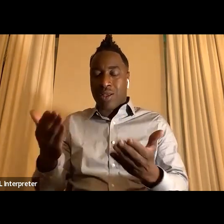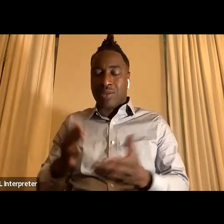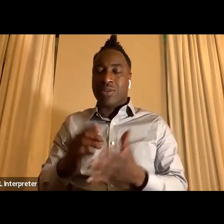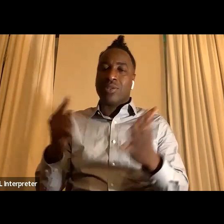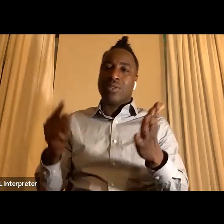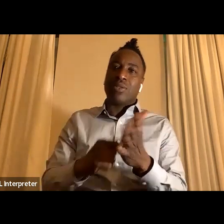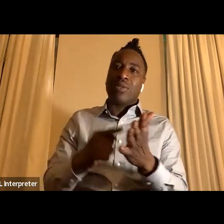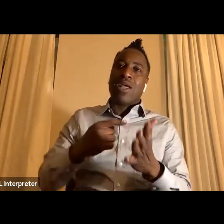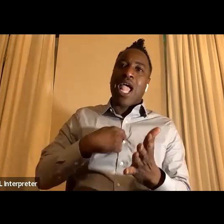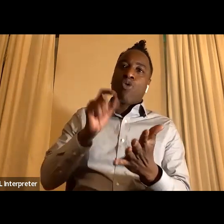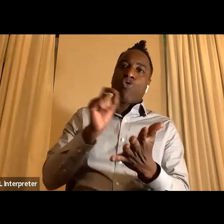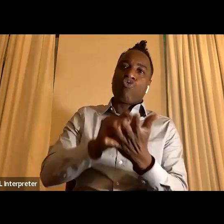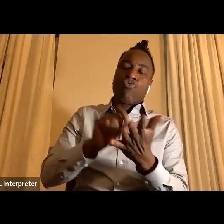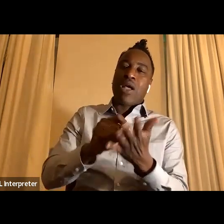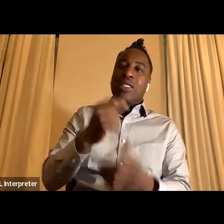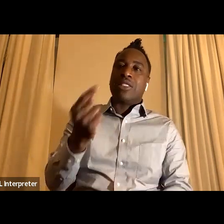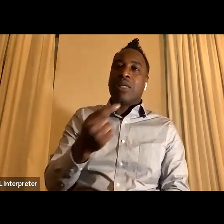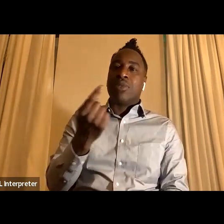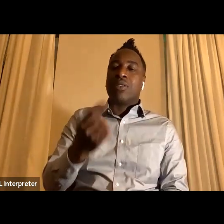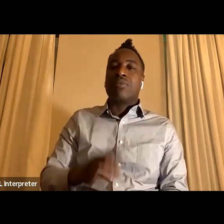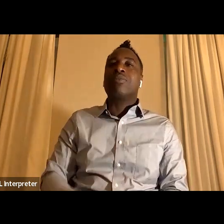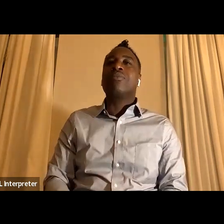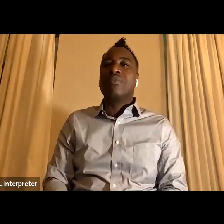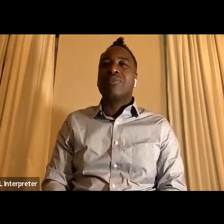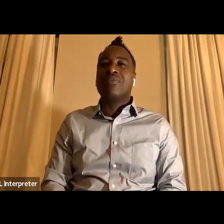I like, I'd just be